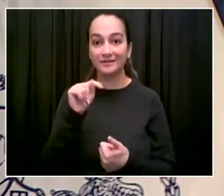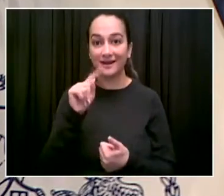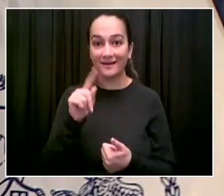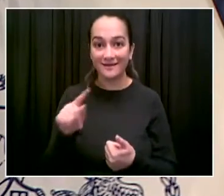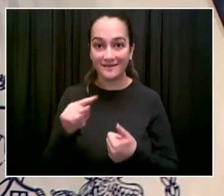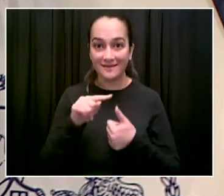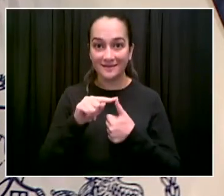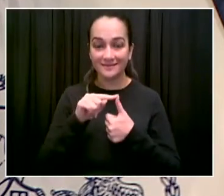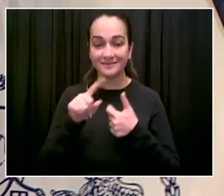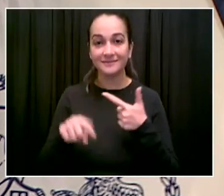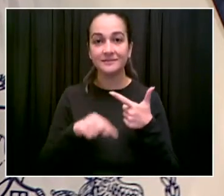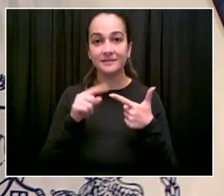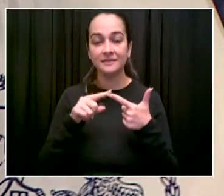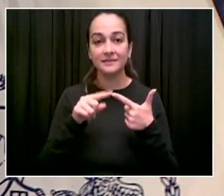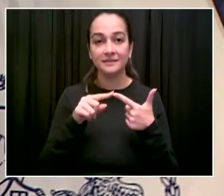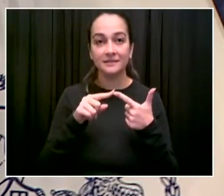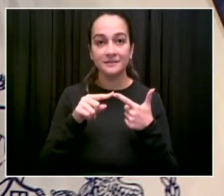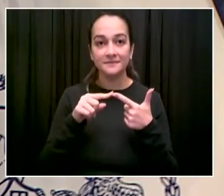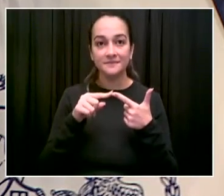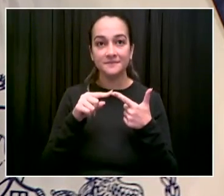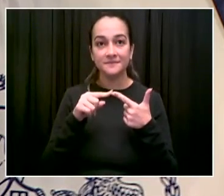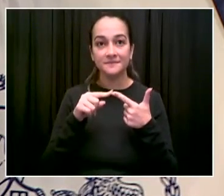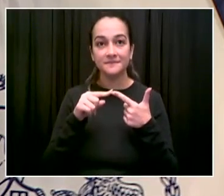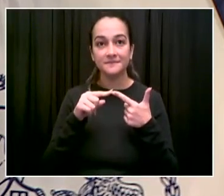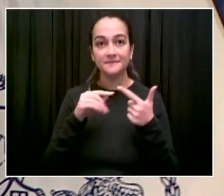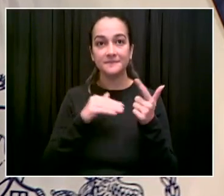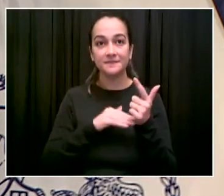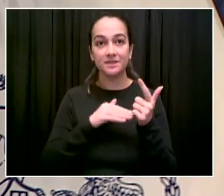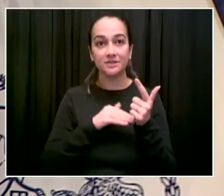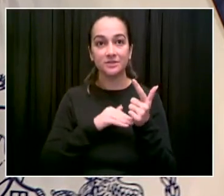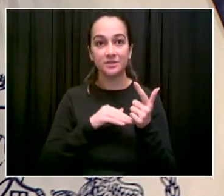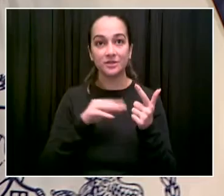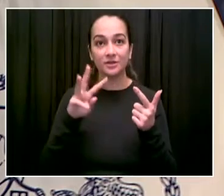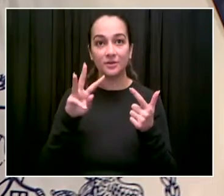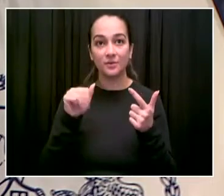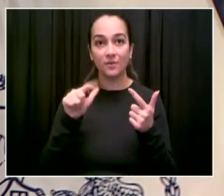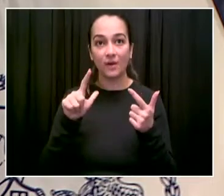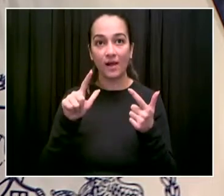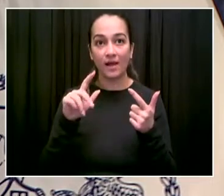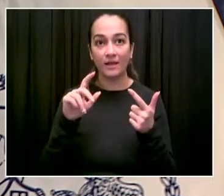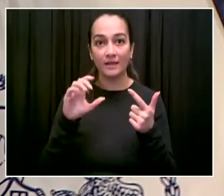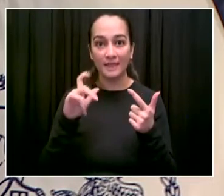GOOD MORNING, WE BEGIN OUR Q&A. AS I'M REMINDER